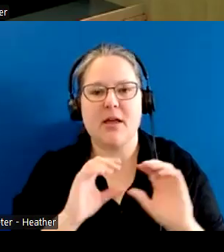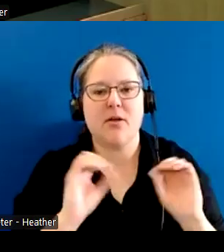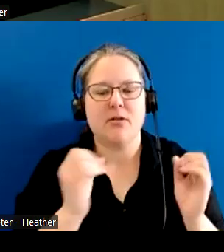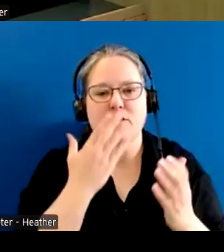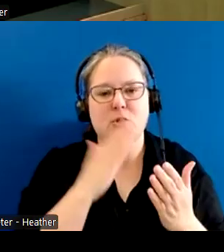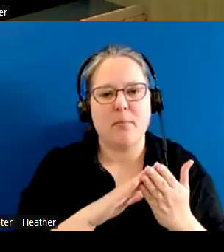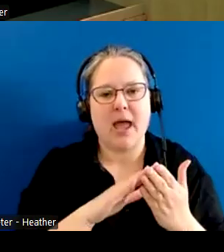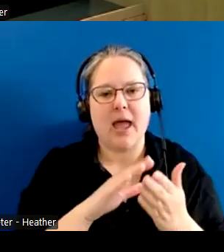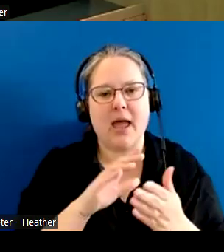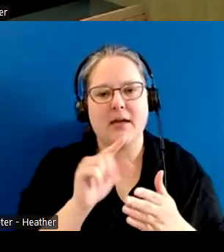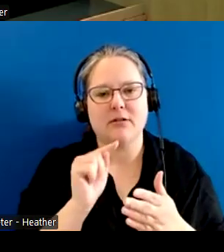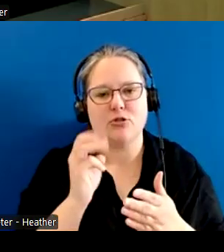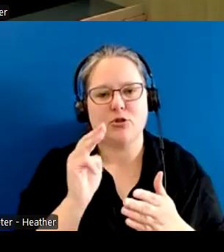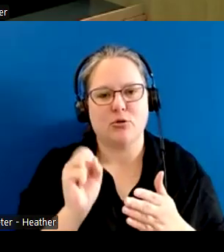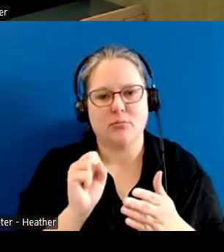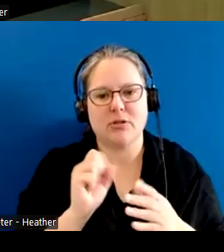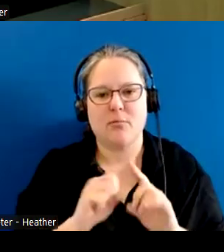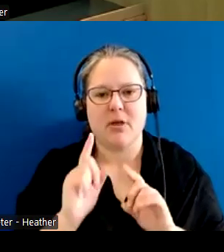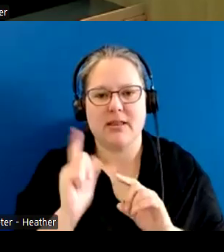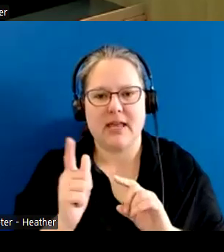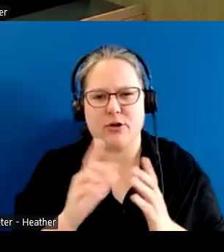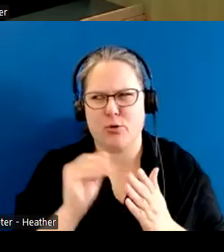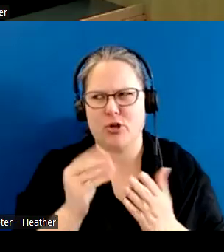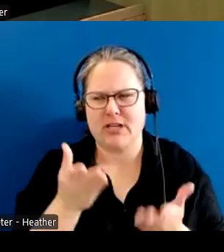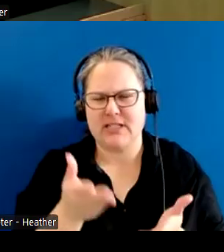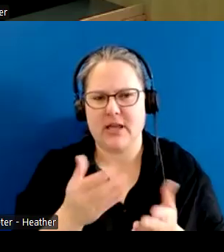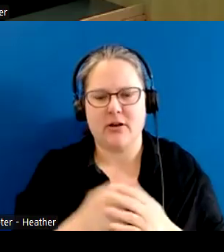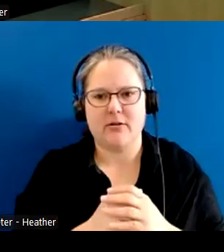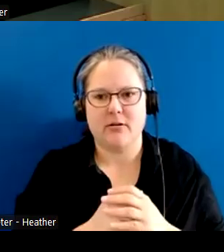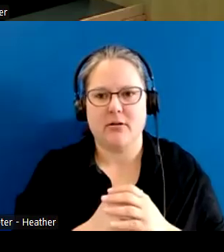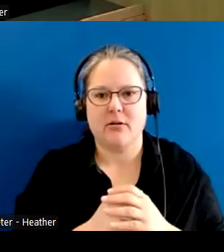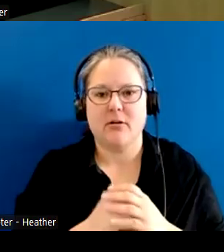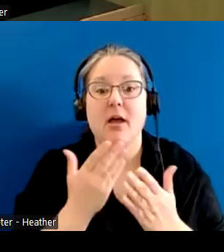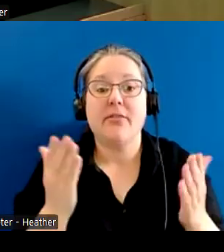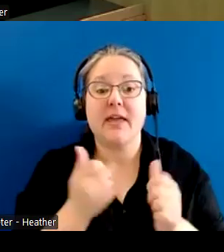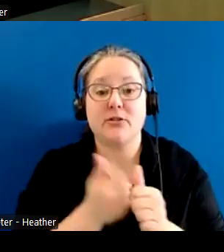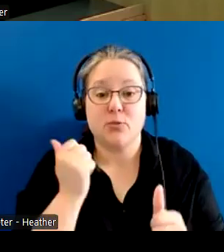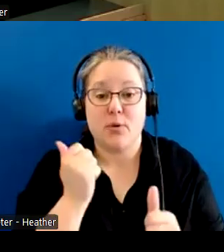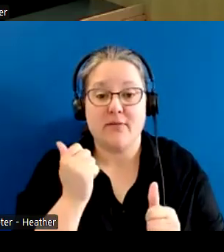terms and then you find that there are banned terms. Um things to avoid and I'll get through